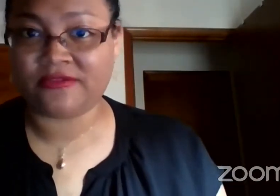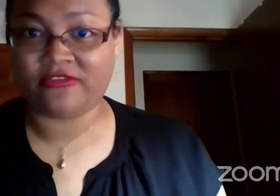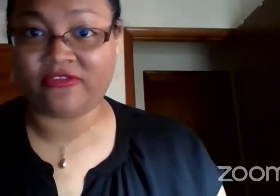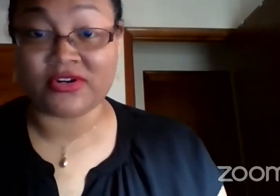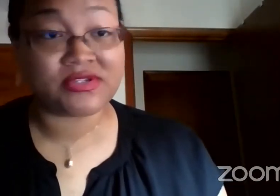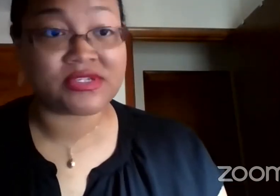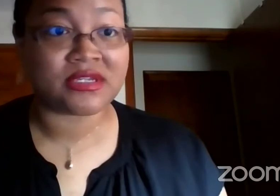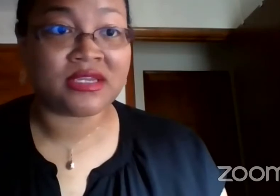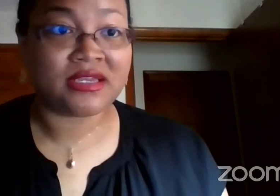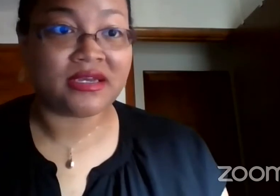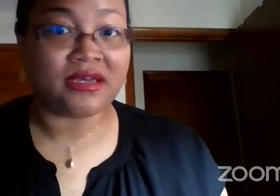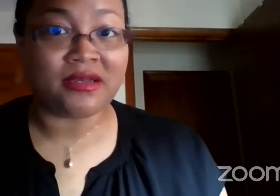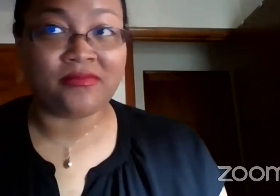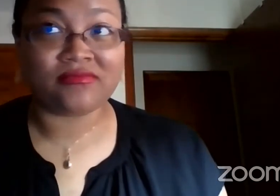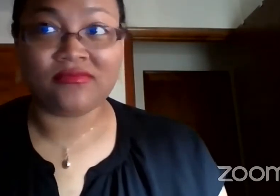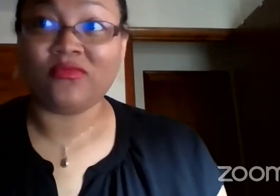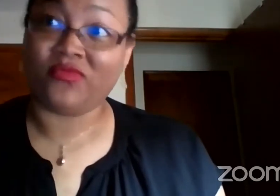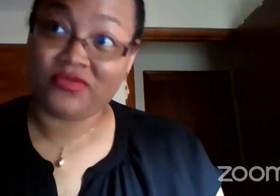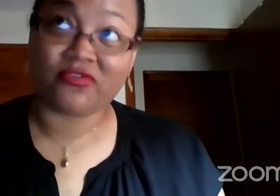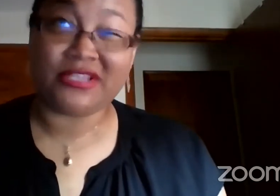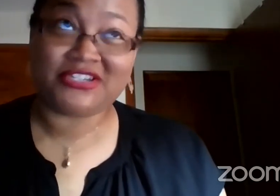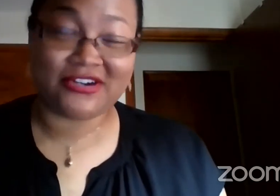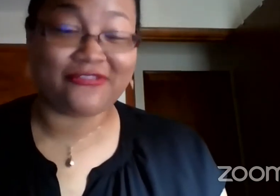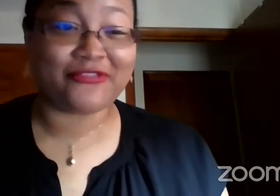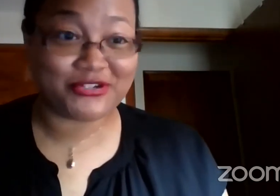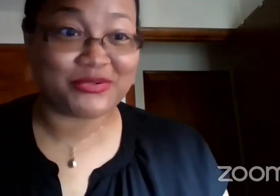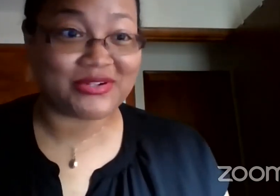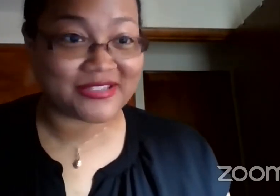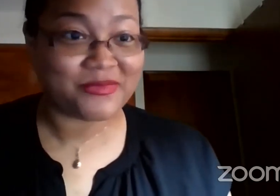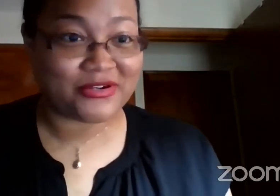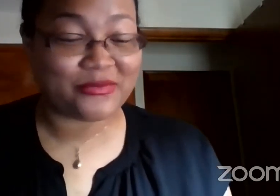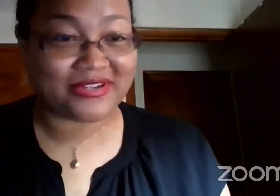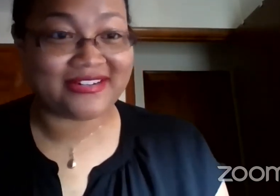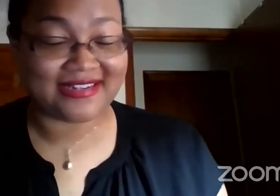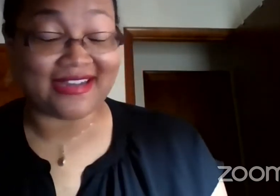Virginia's first, for this year, Virtual Expo, but